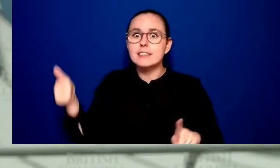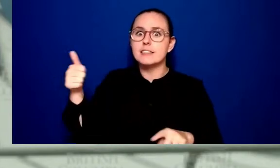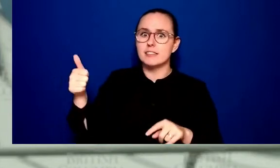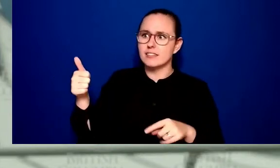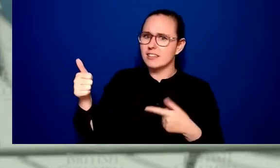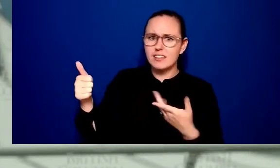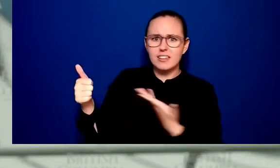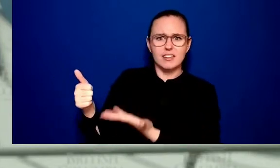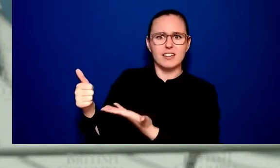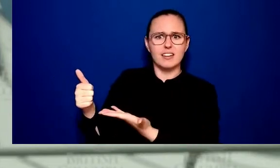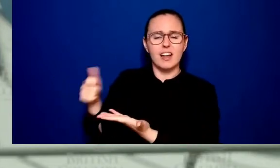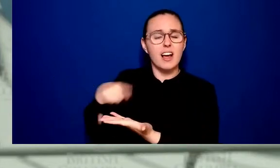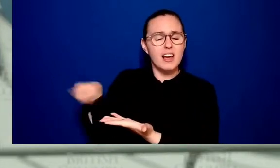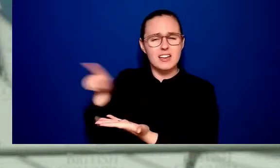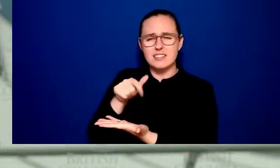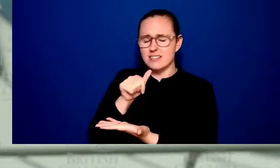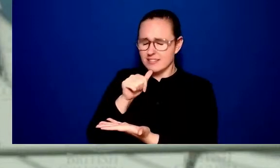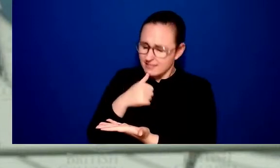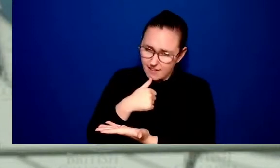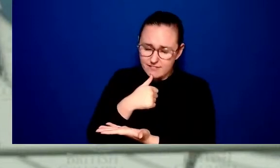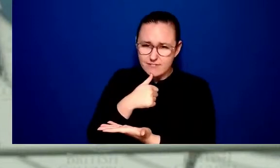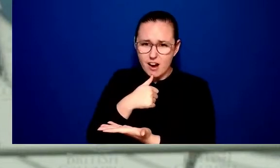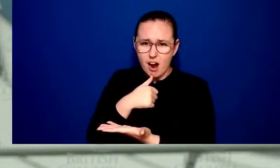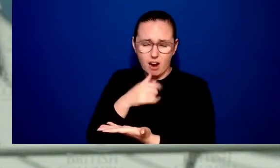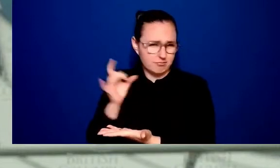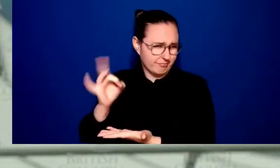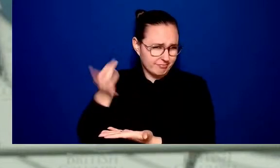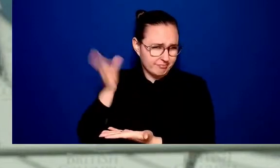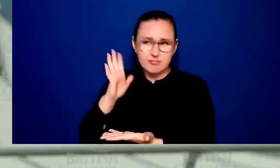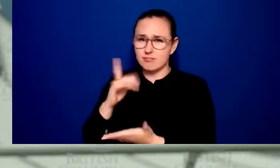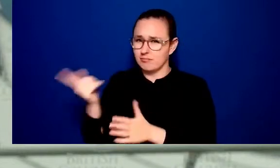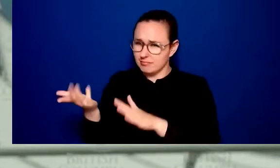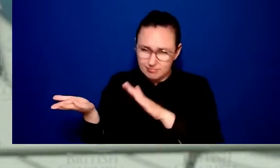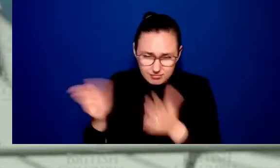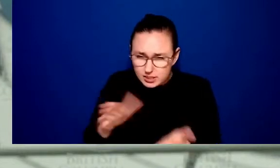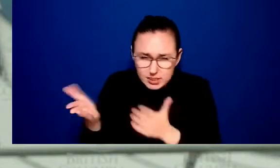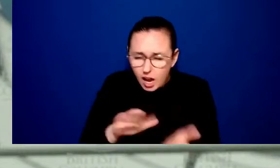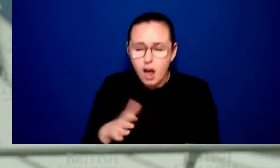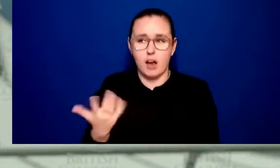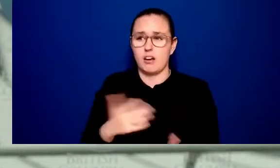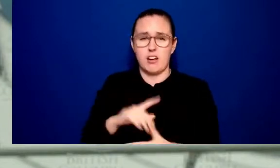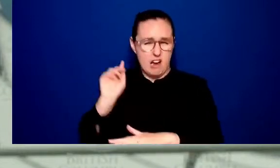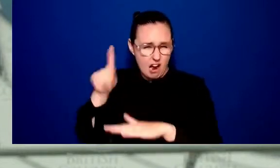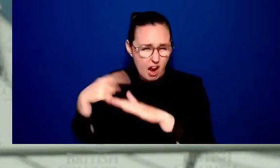from the measures that we've had in place to try and protect people and I am incredibly